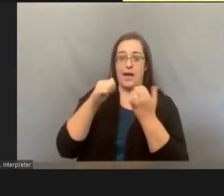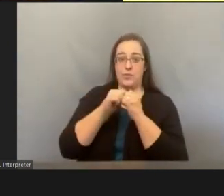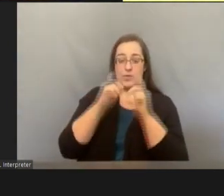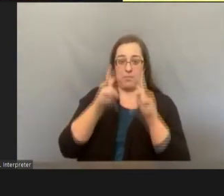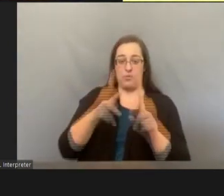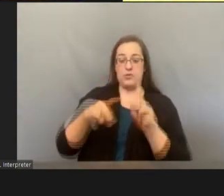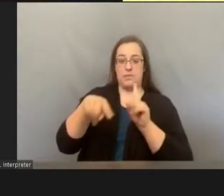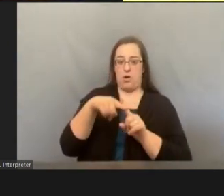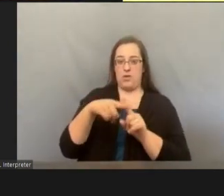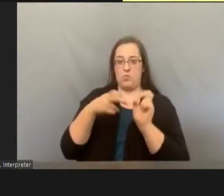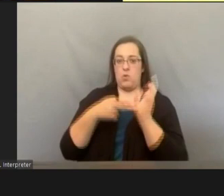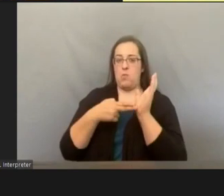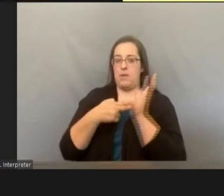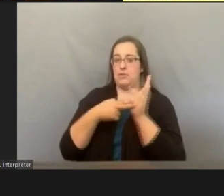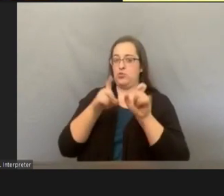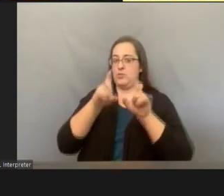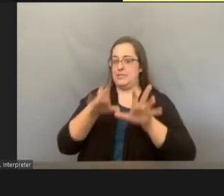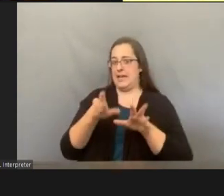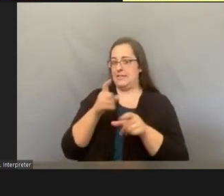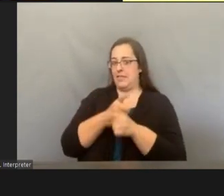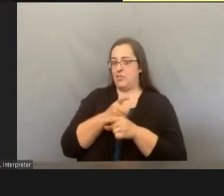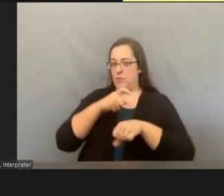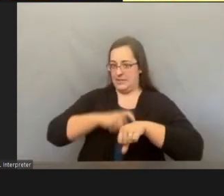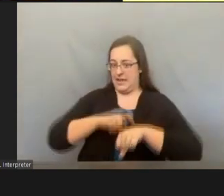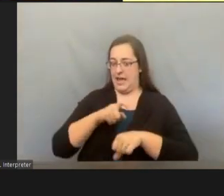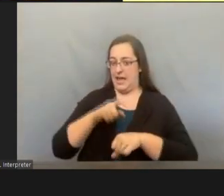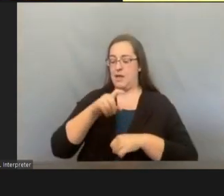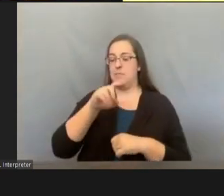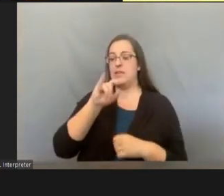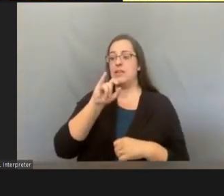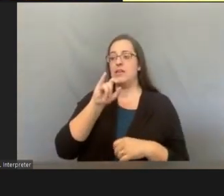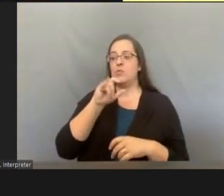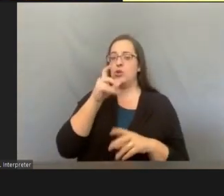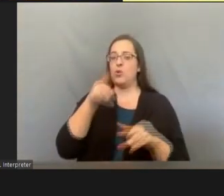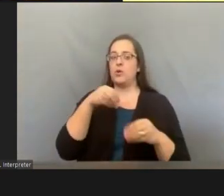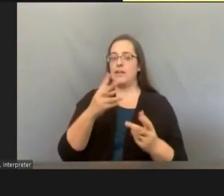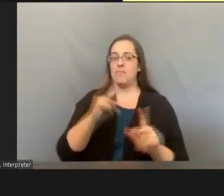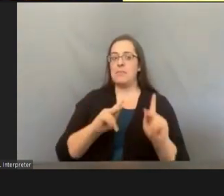WHO HAS TESTED POSITIVE? CMAC WE DO HAVE OUR TESTING SITE AVAILABLE IN REGARD TO TESTING PEOPLE WHO HAVE HAD CONTACT WE